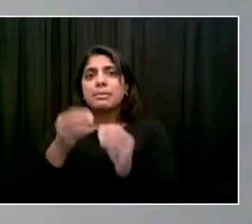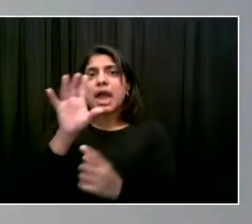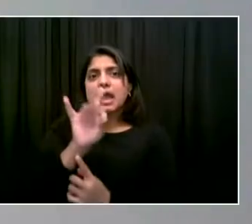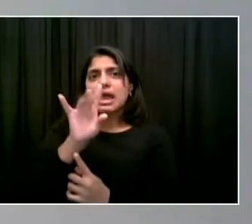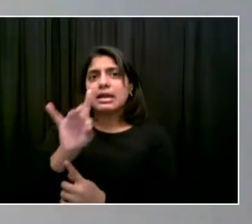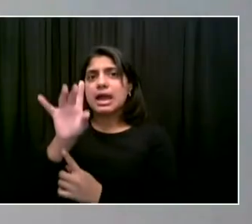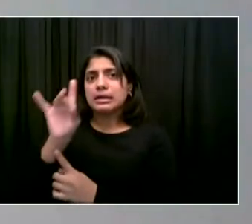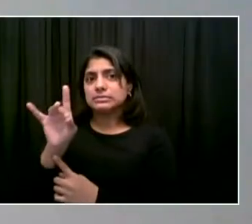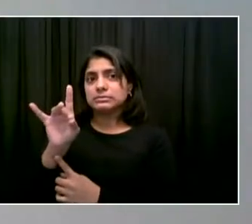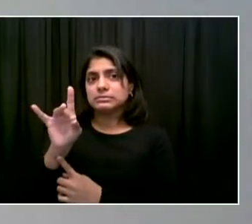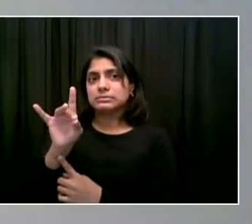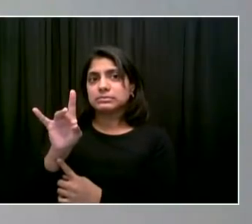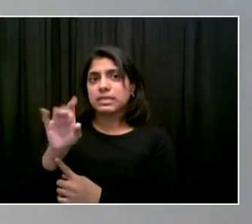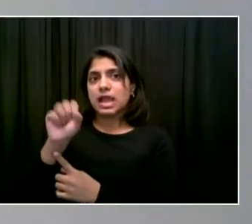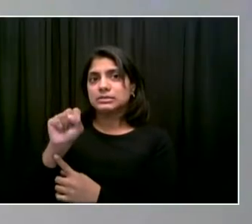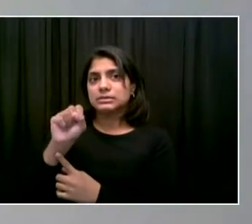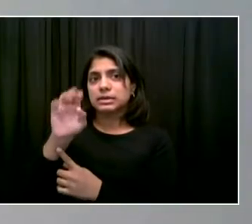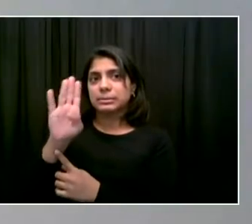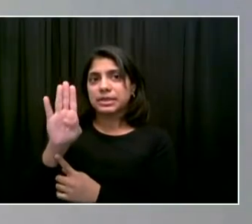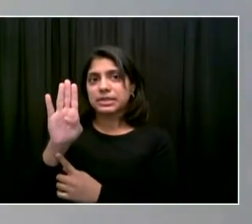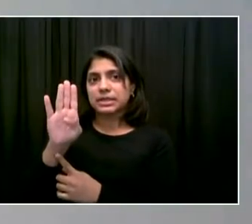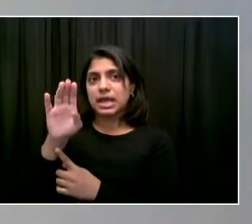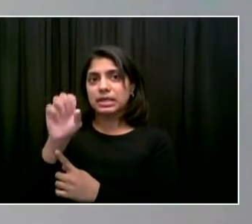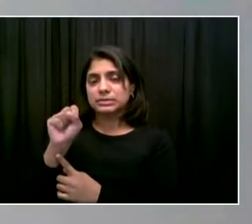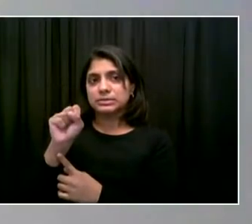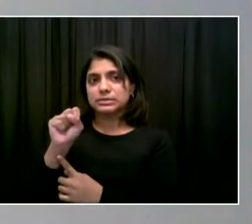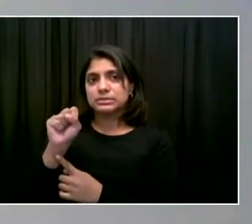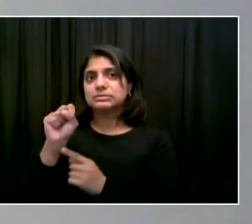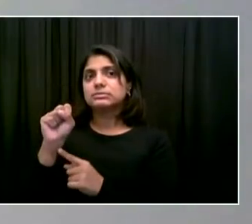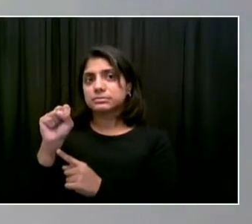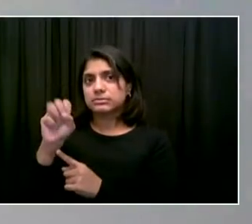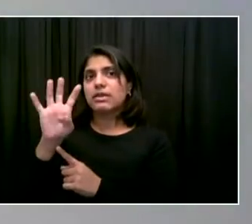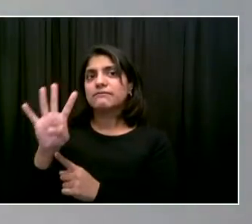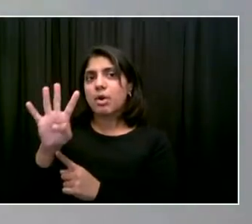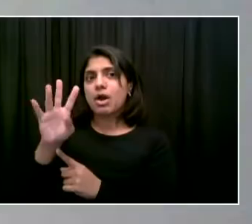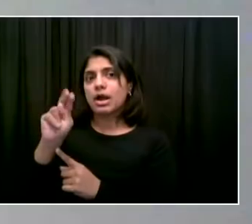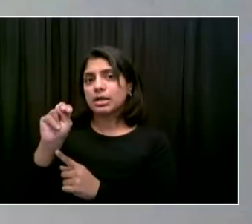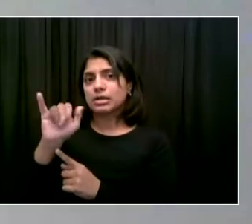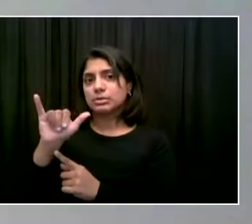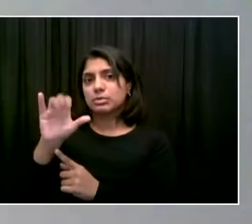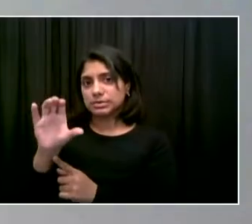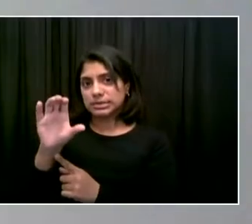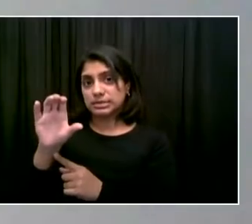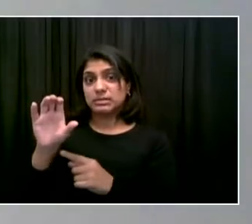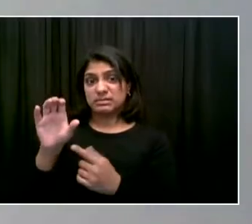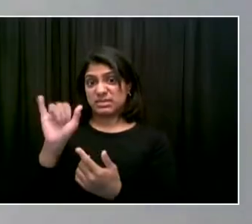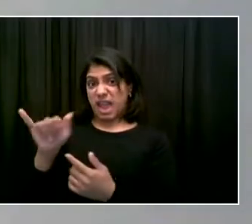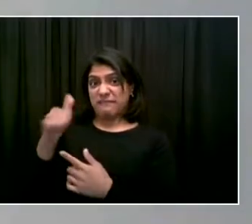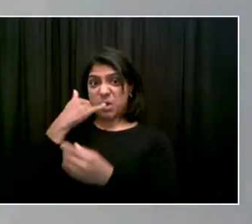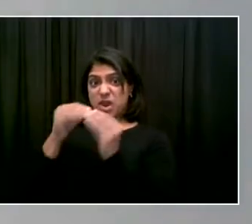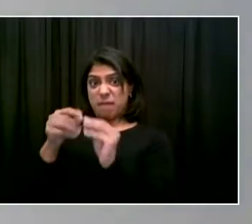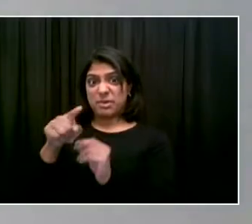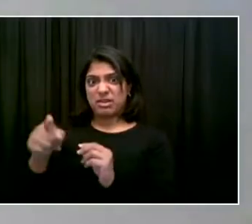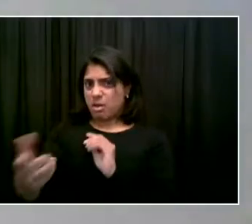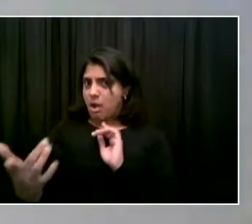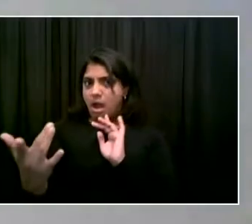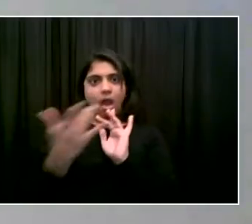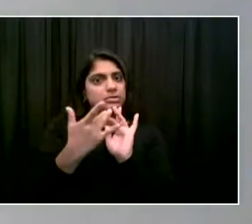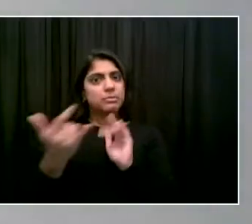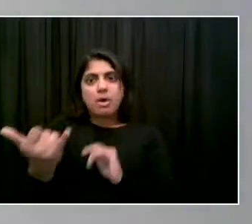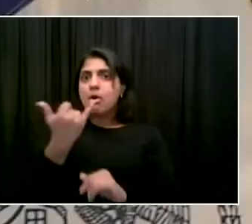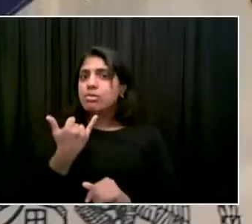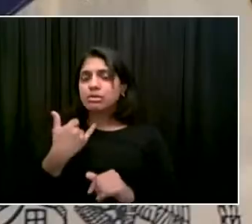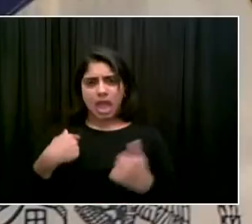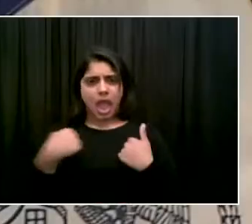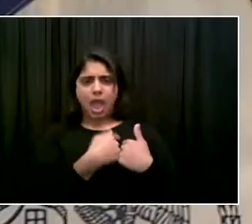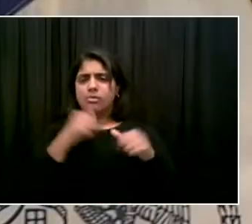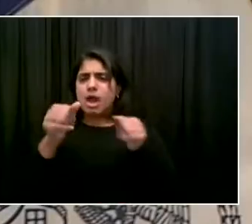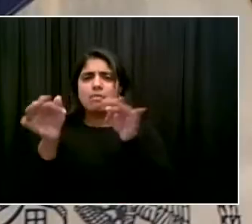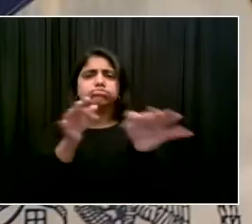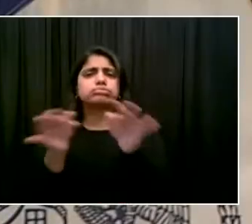THESE CRITERIA.